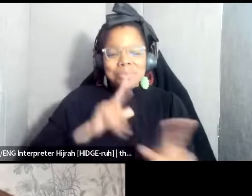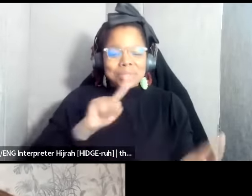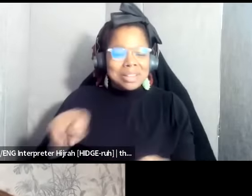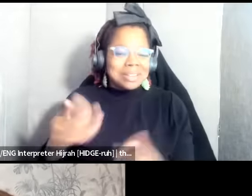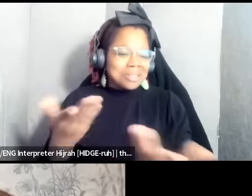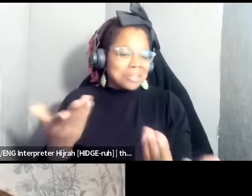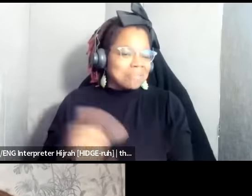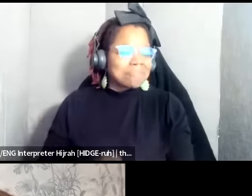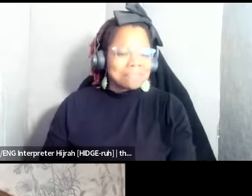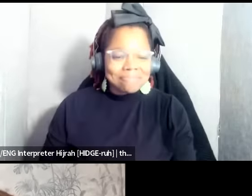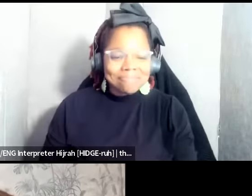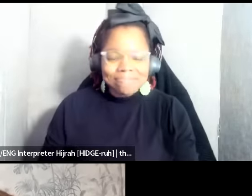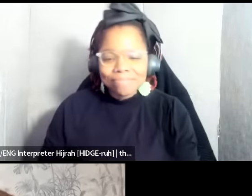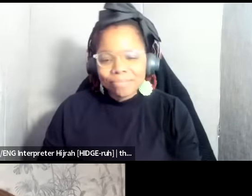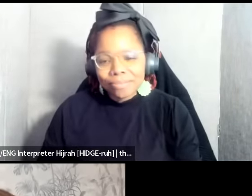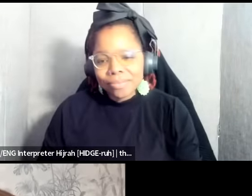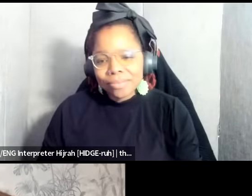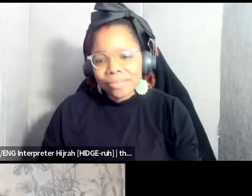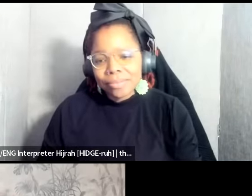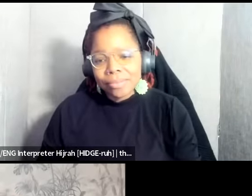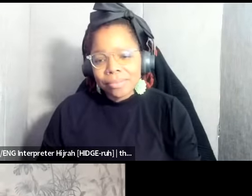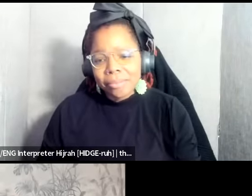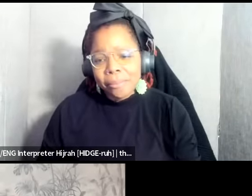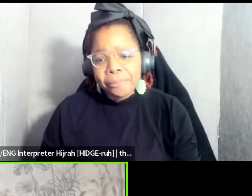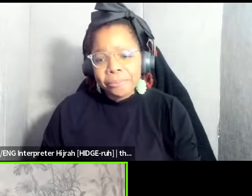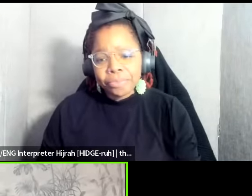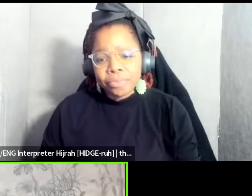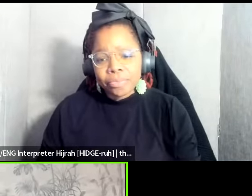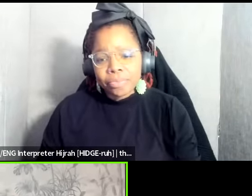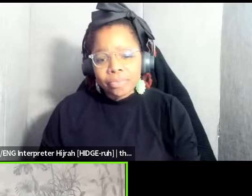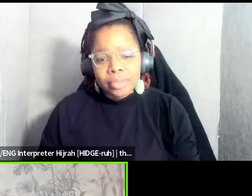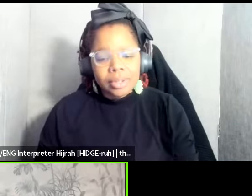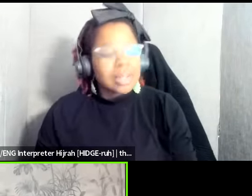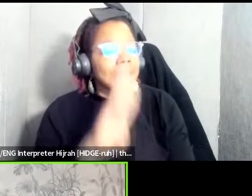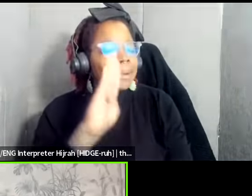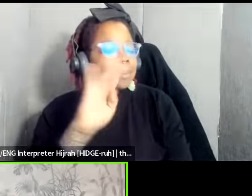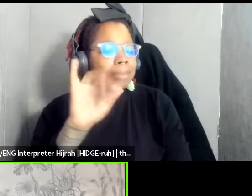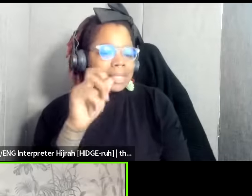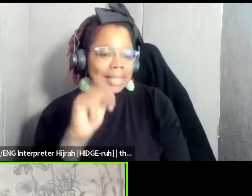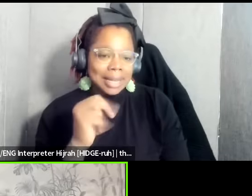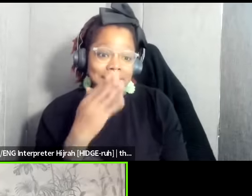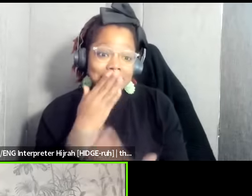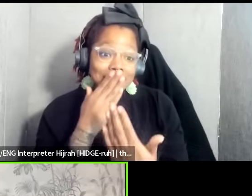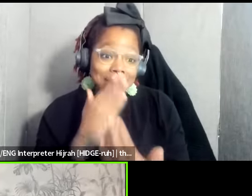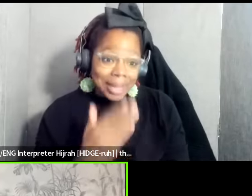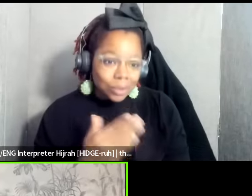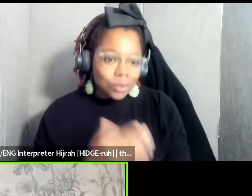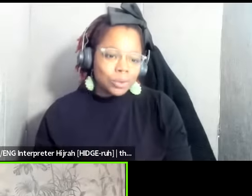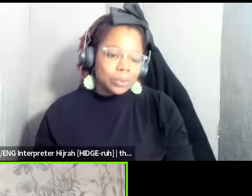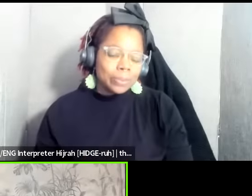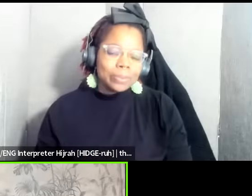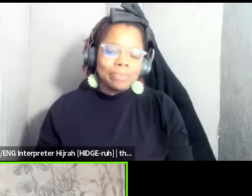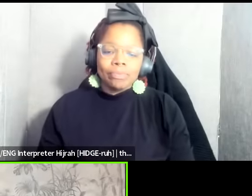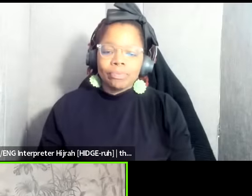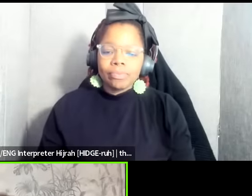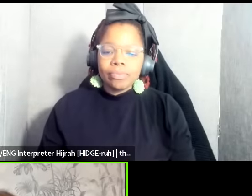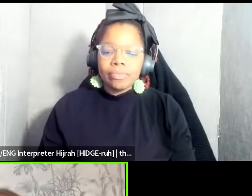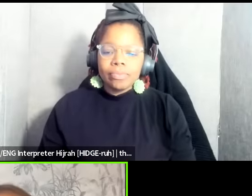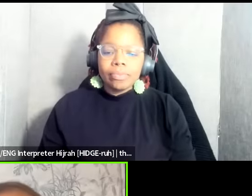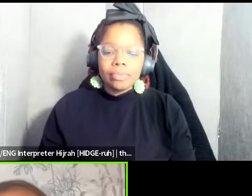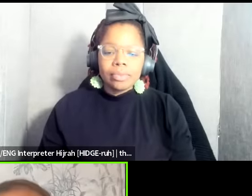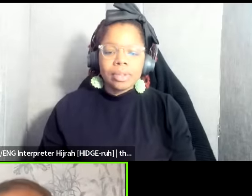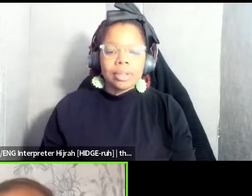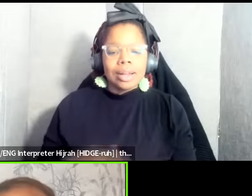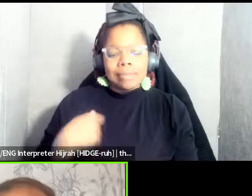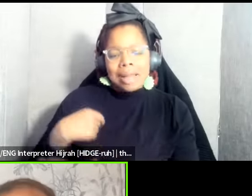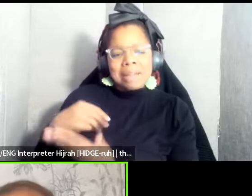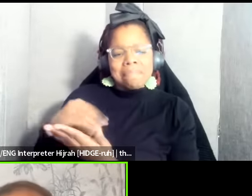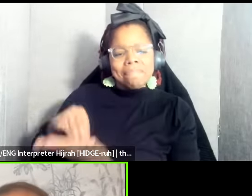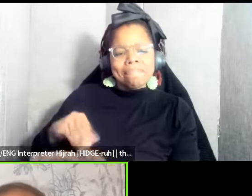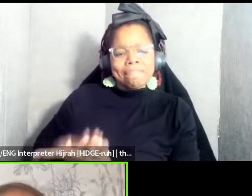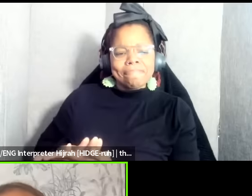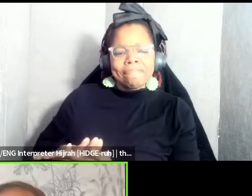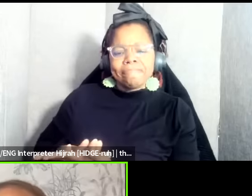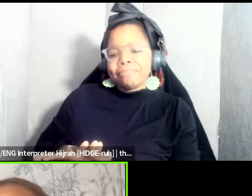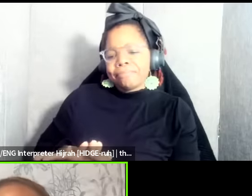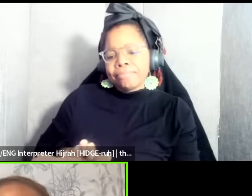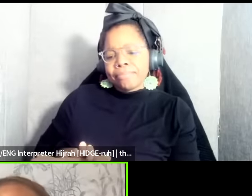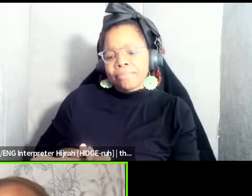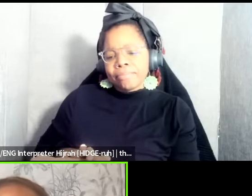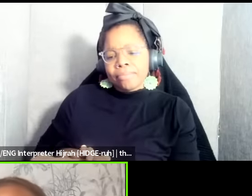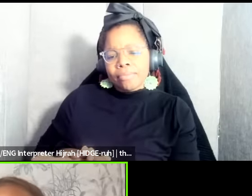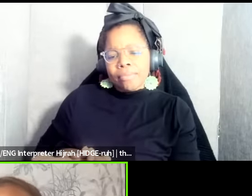anything ban thank you I am I had um written this down as um and you just you Amplified it which